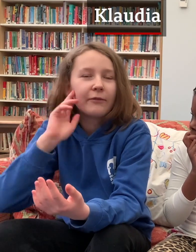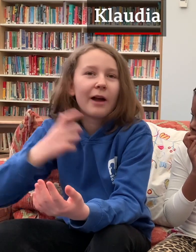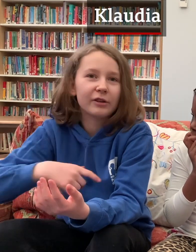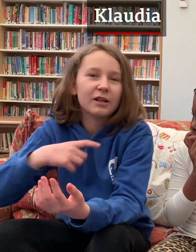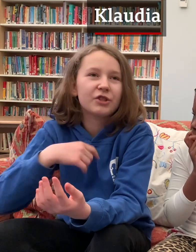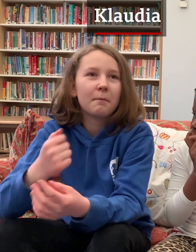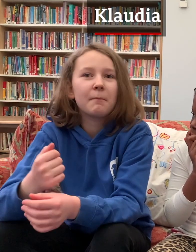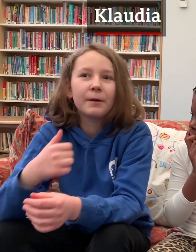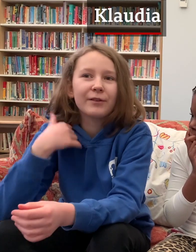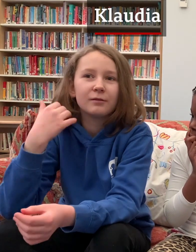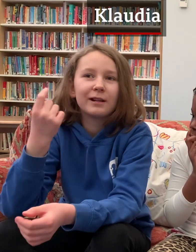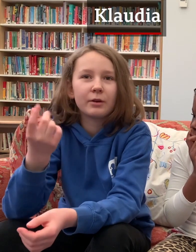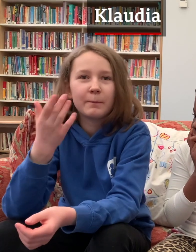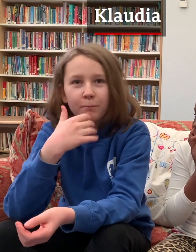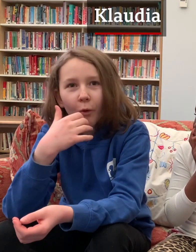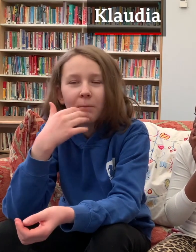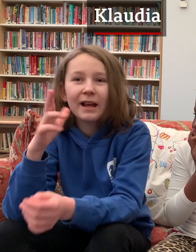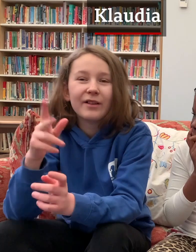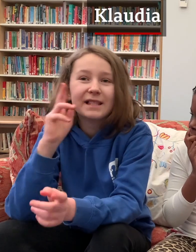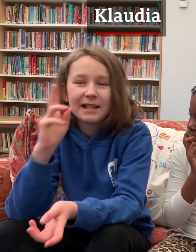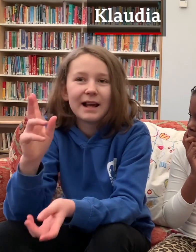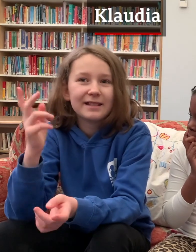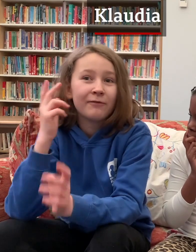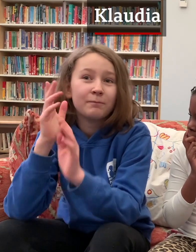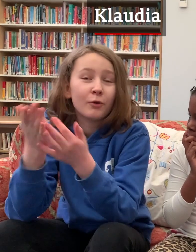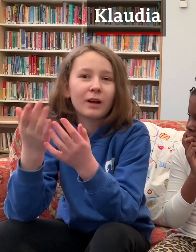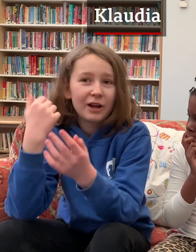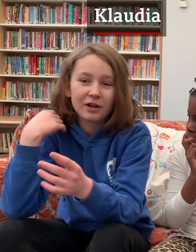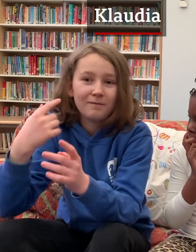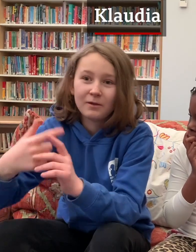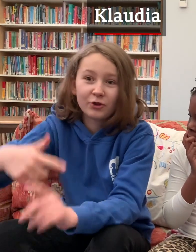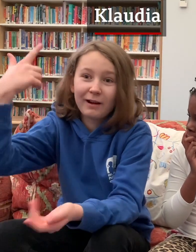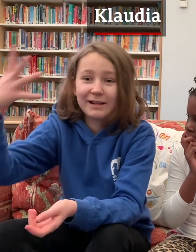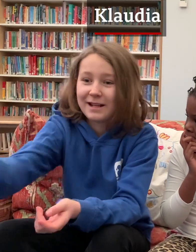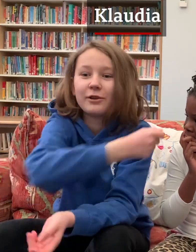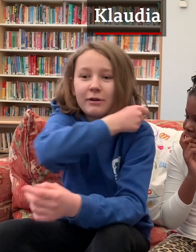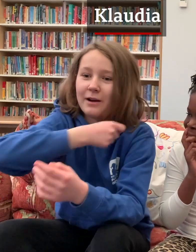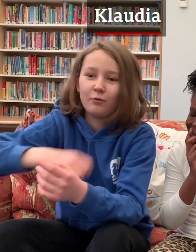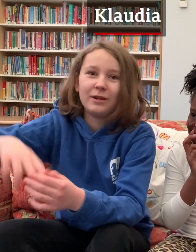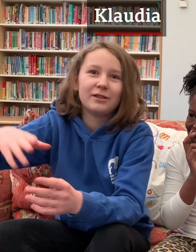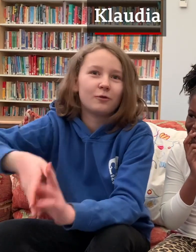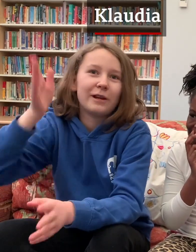me feel a little bit bored but if I see like a deaf book I just, straight away, take it and read straight away.